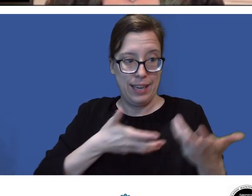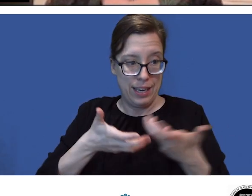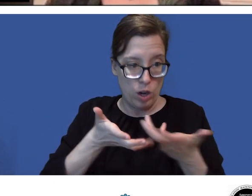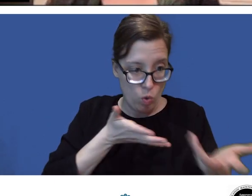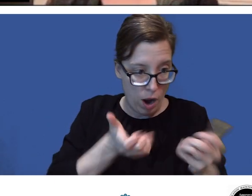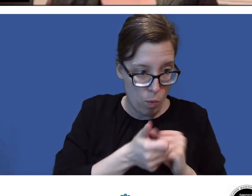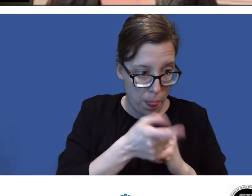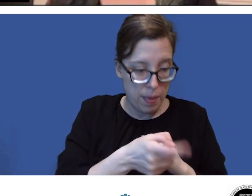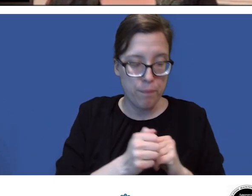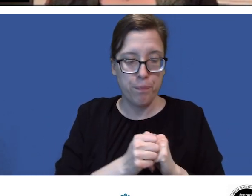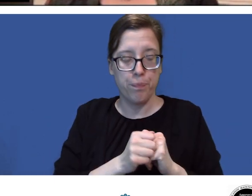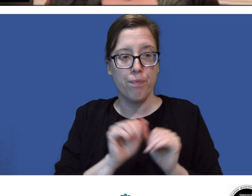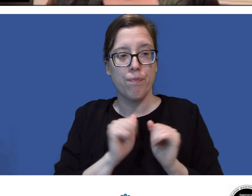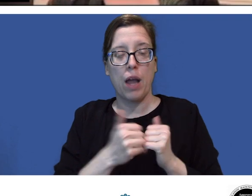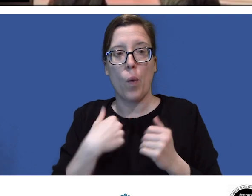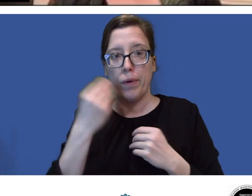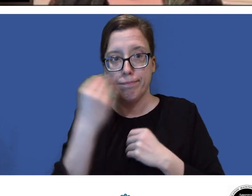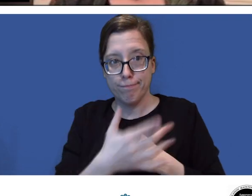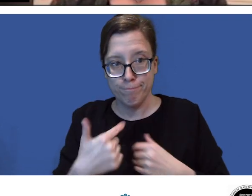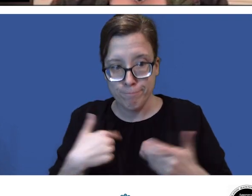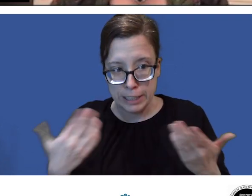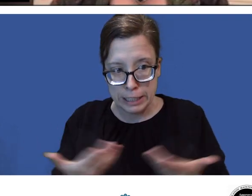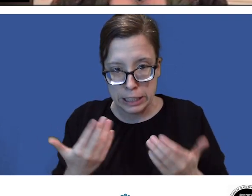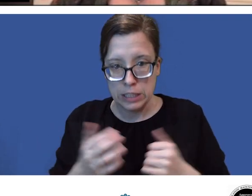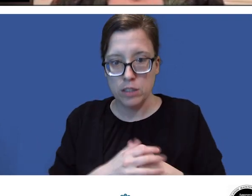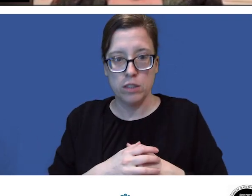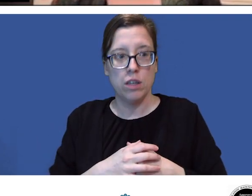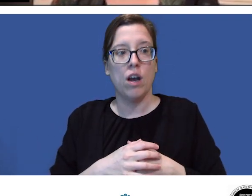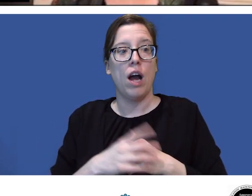how we interact with the kids, how we announce we're available,